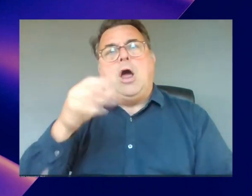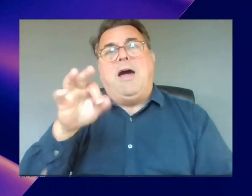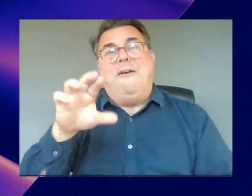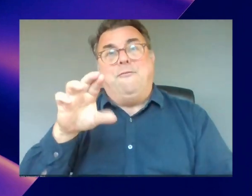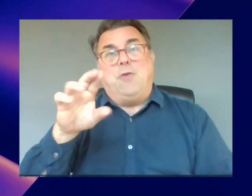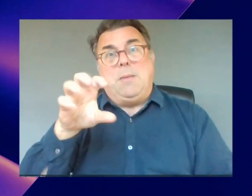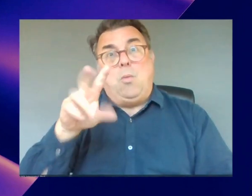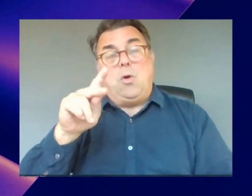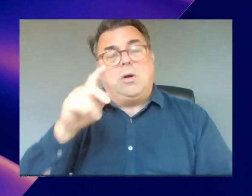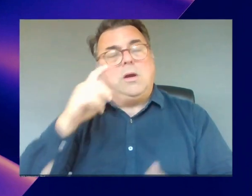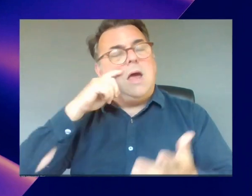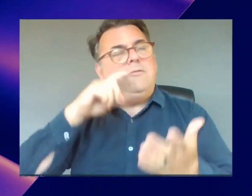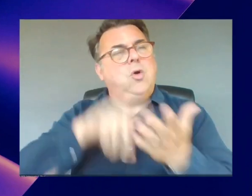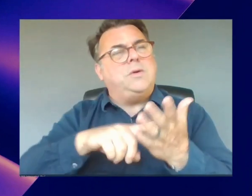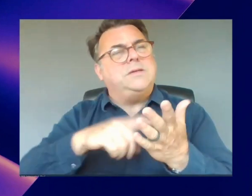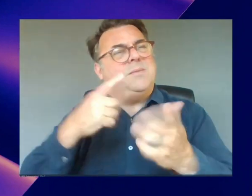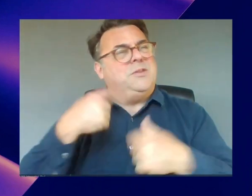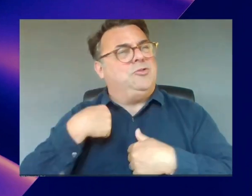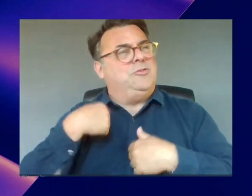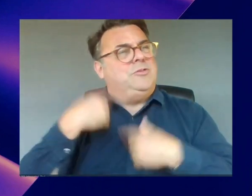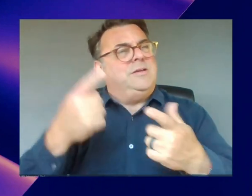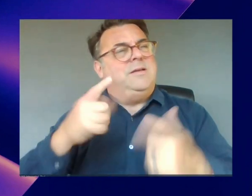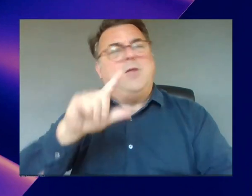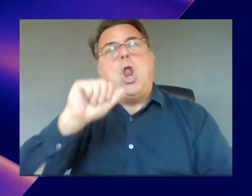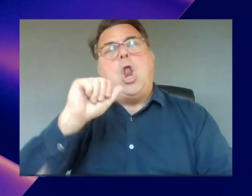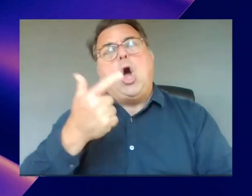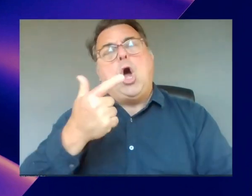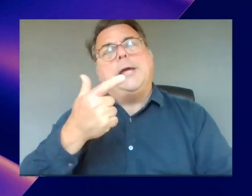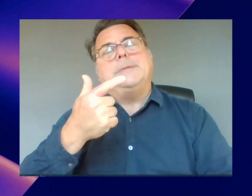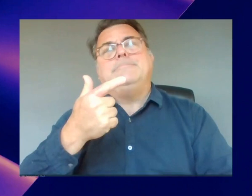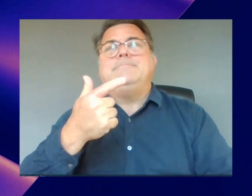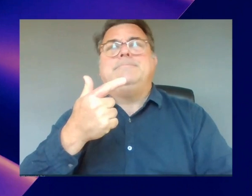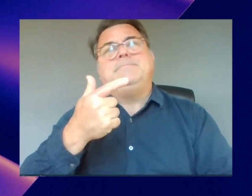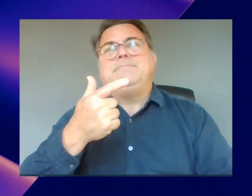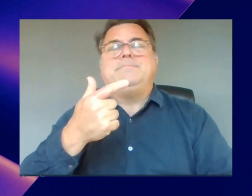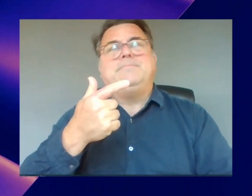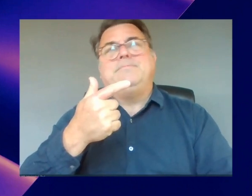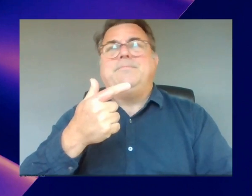is that logging has become more and more dataful.